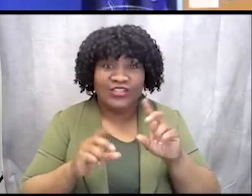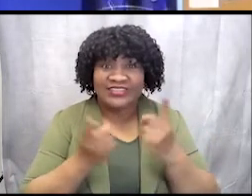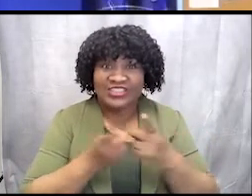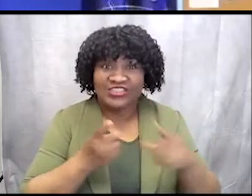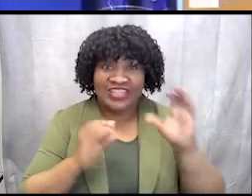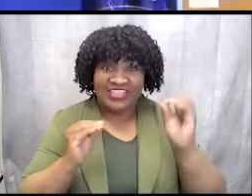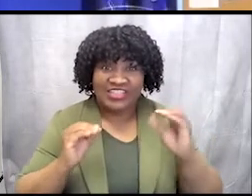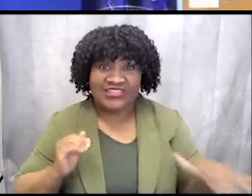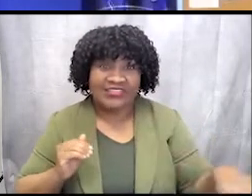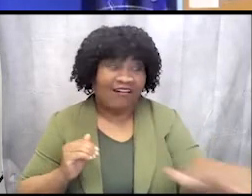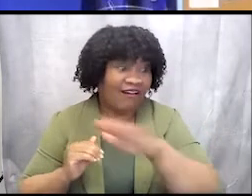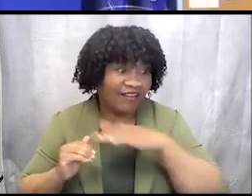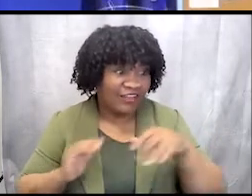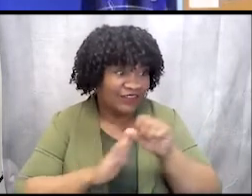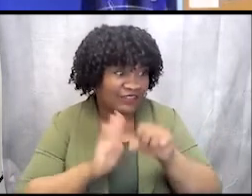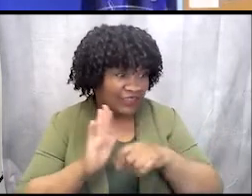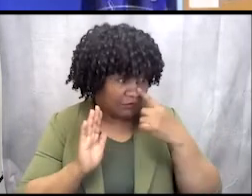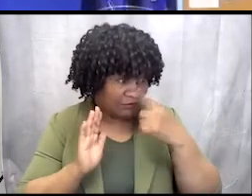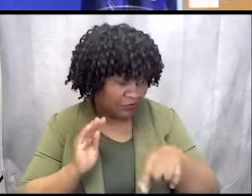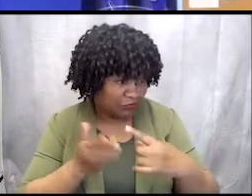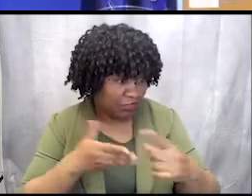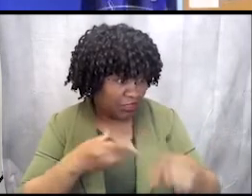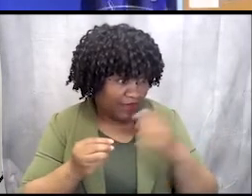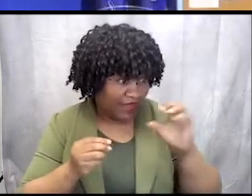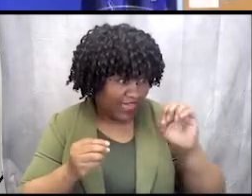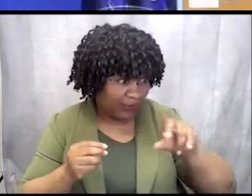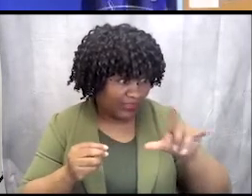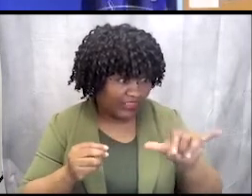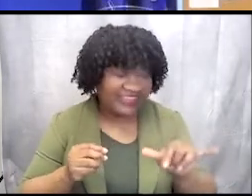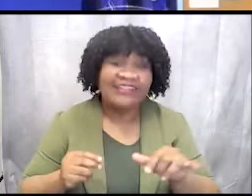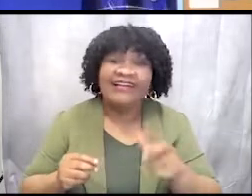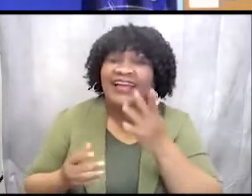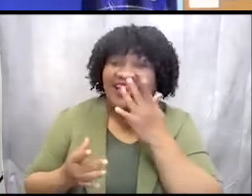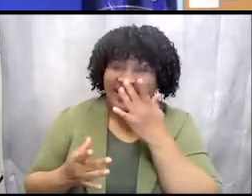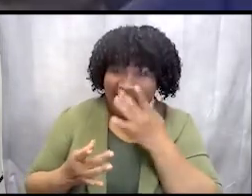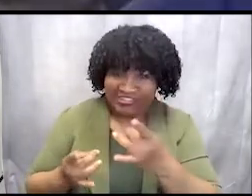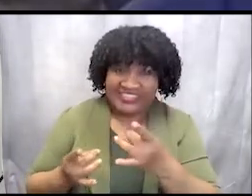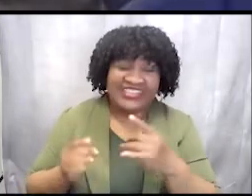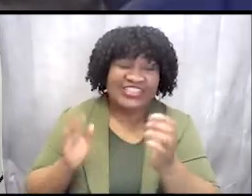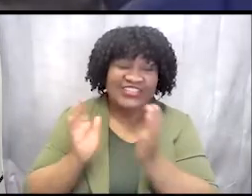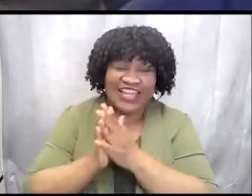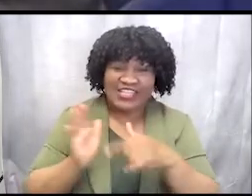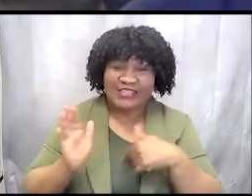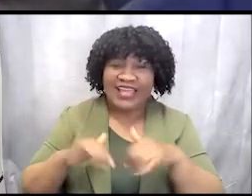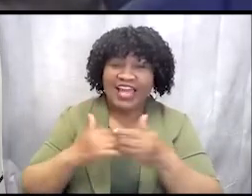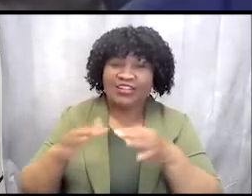Can you tell us about equity from that perspective? It's interesting, when you ask the question, how do I define equity?